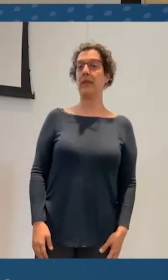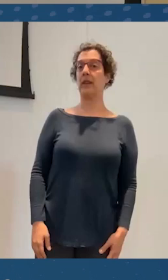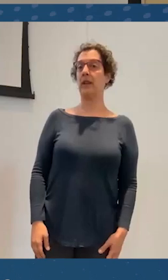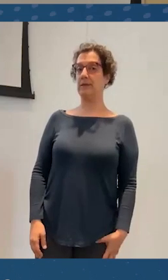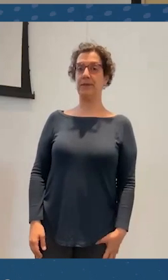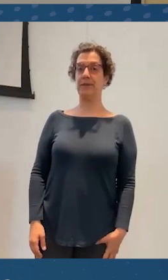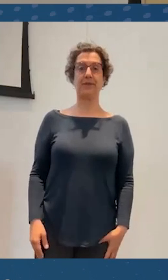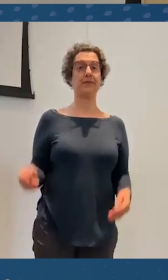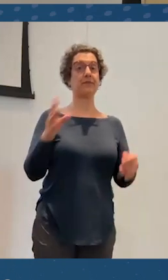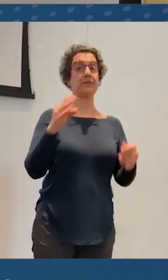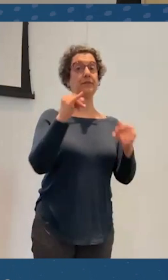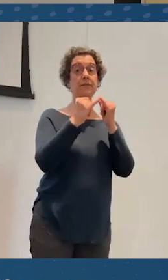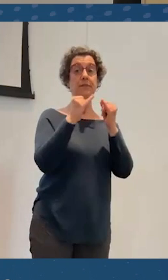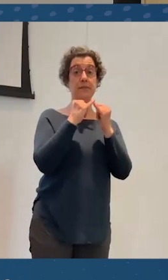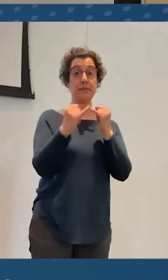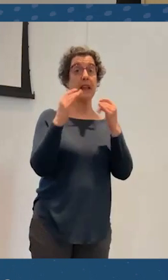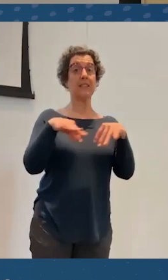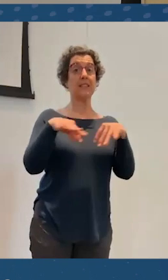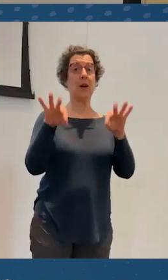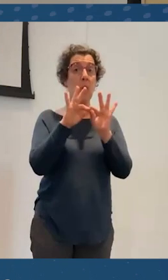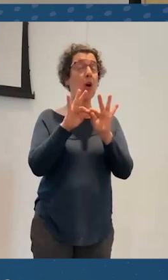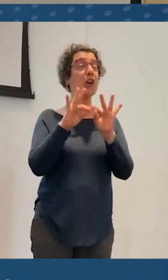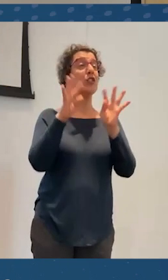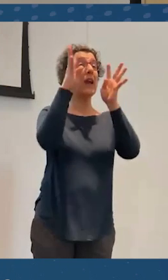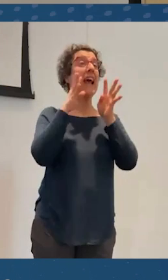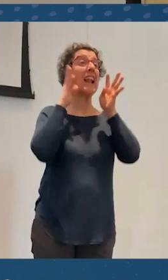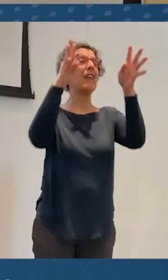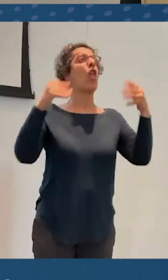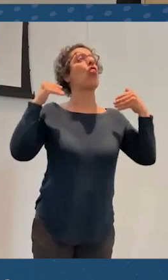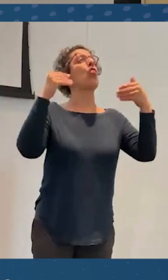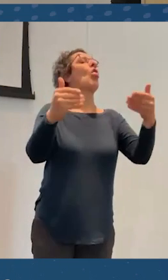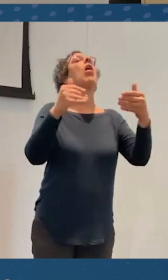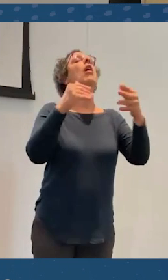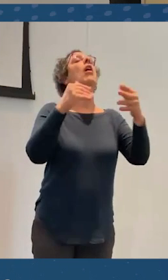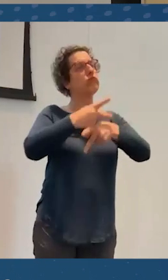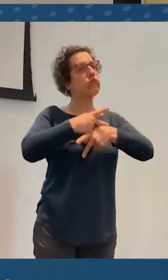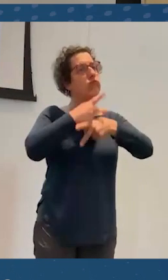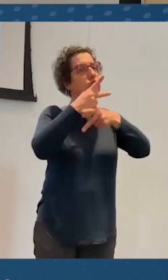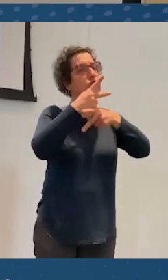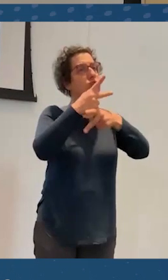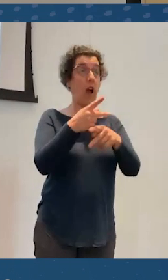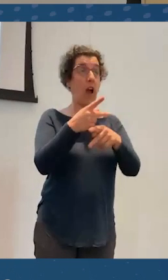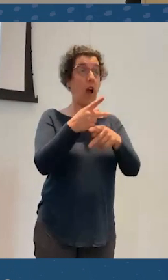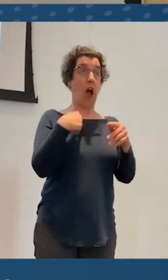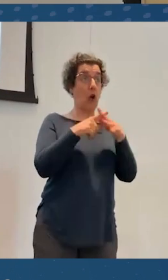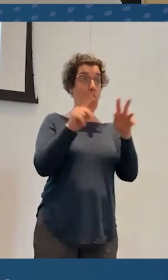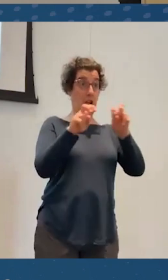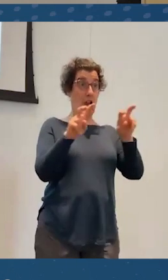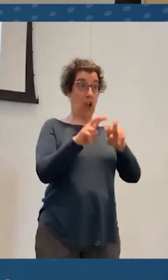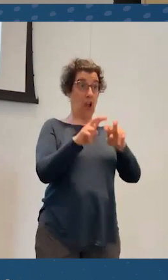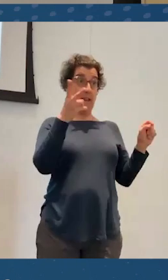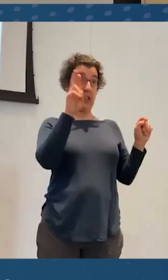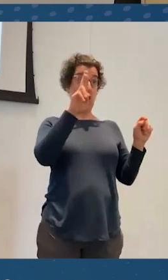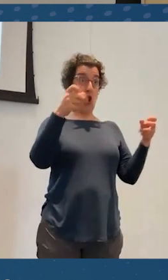Finally, it's important that you innovate with care. When I started looking into VR subtitles, I knew something had to change.